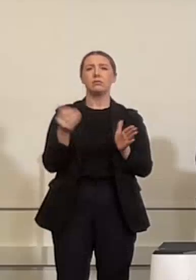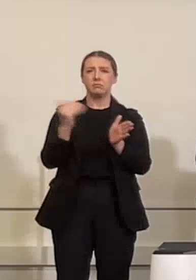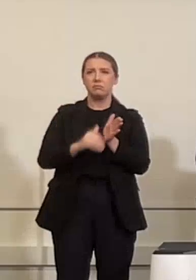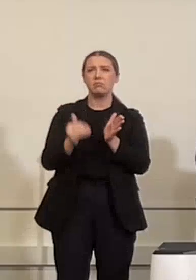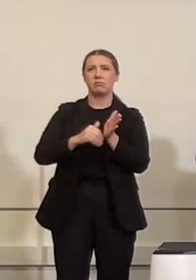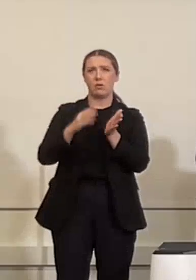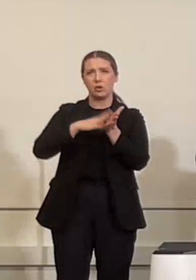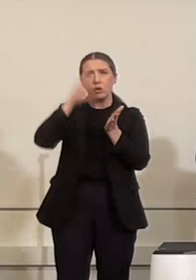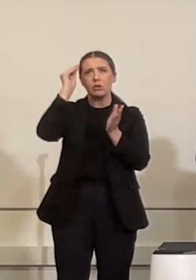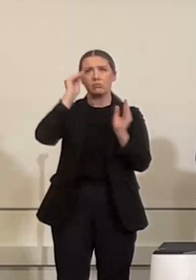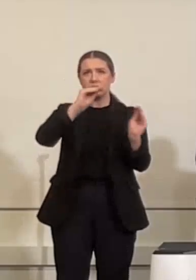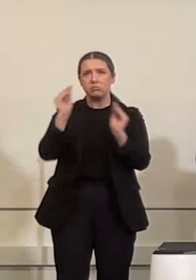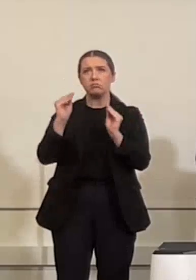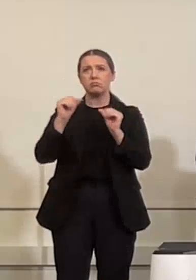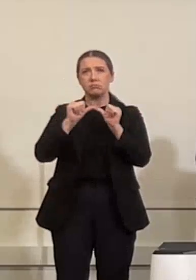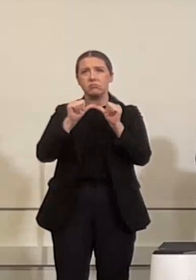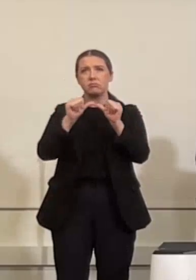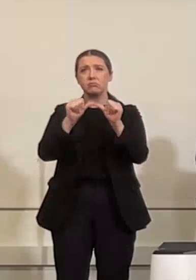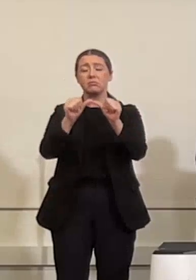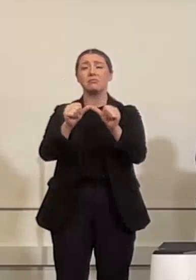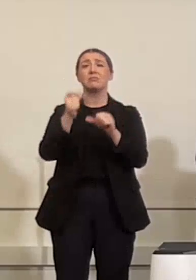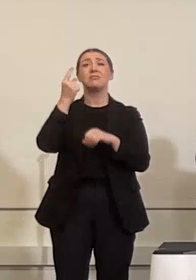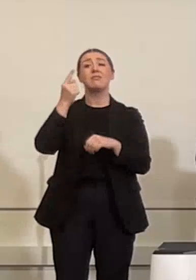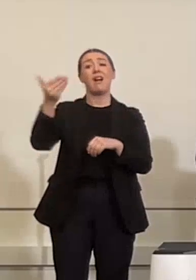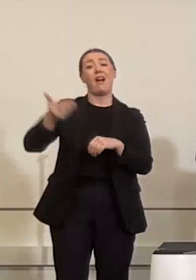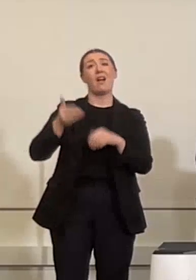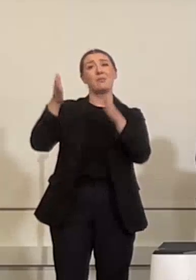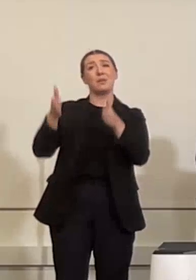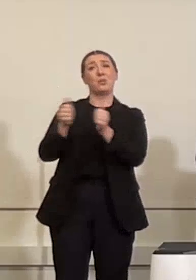hiring people with disabilities in different levels.